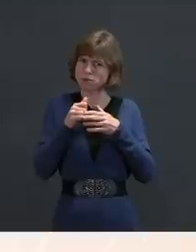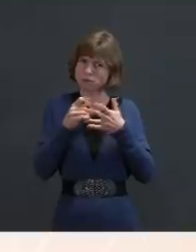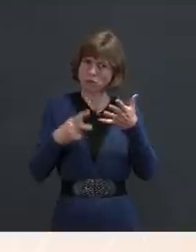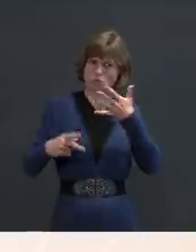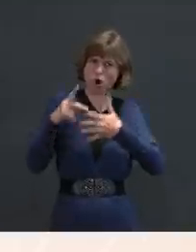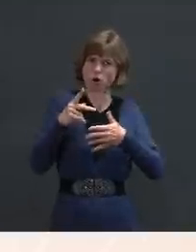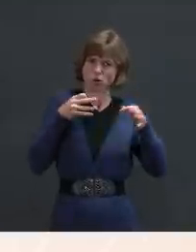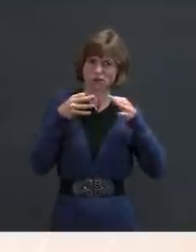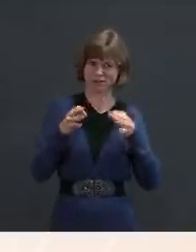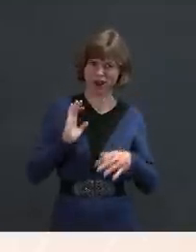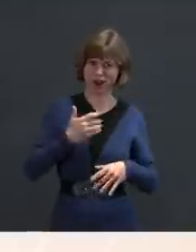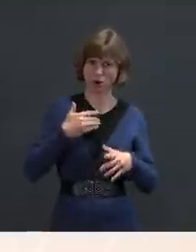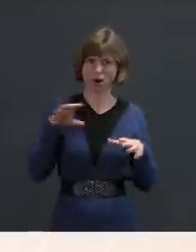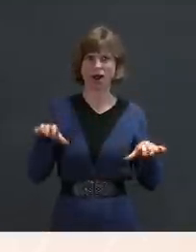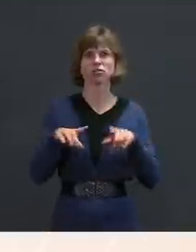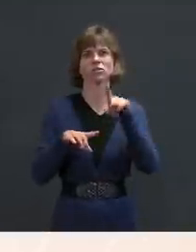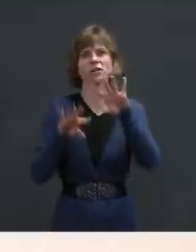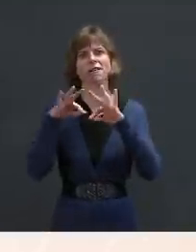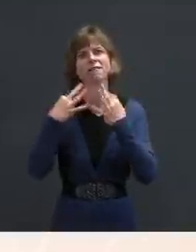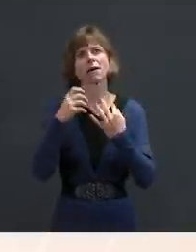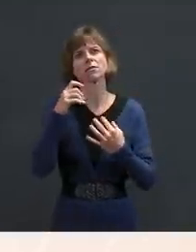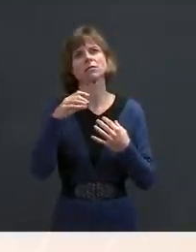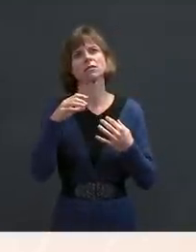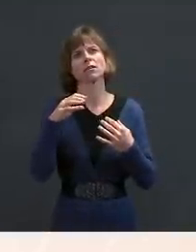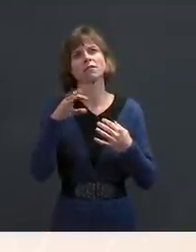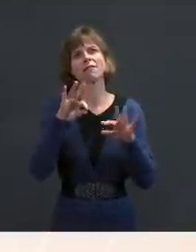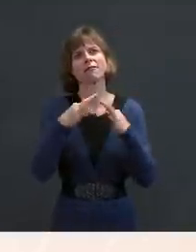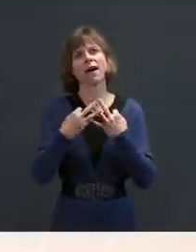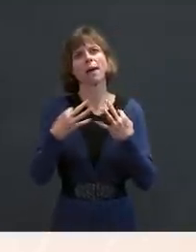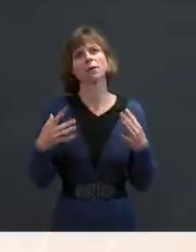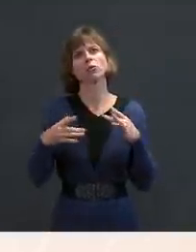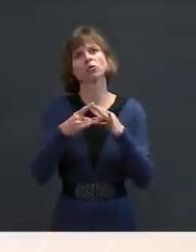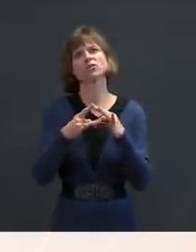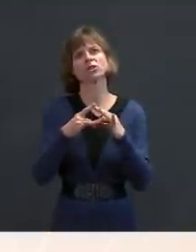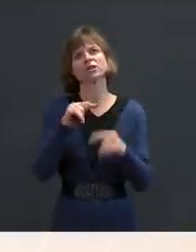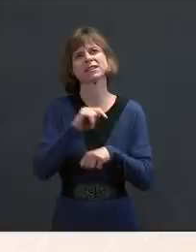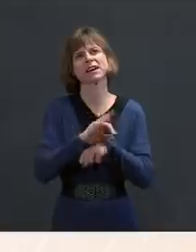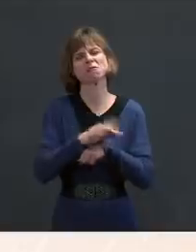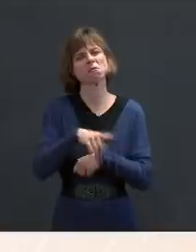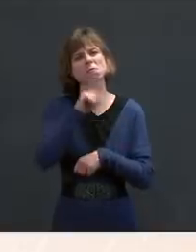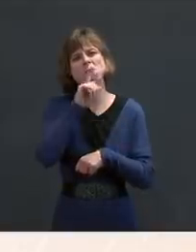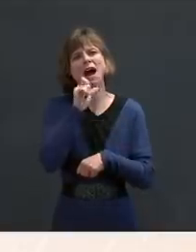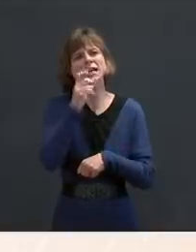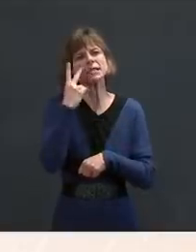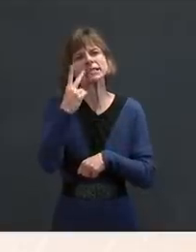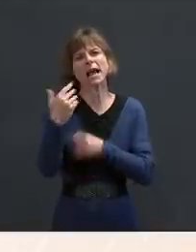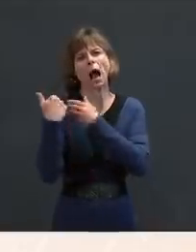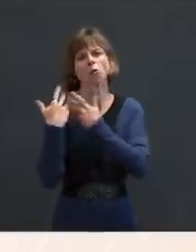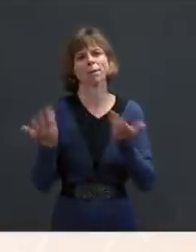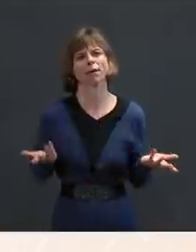to guide the work of the Family Reunification Task Force, I didn't see in there "accountability" -- making sure that it never happens again,